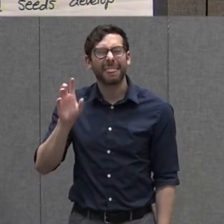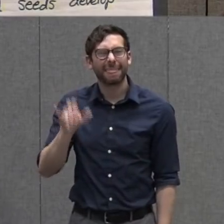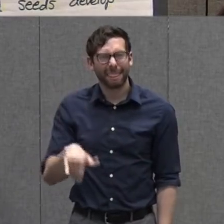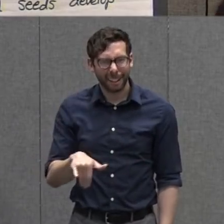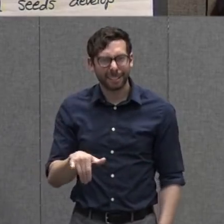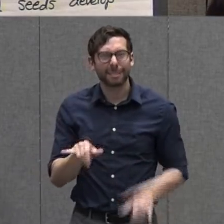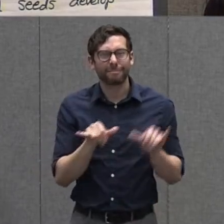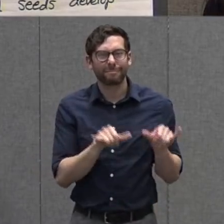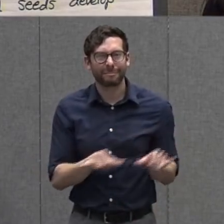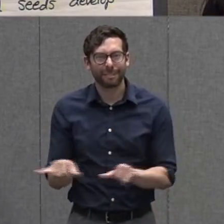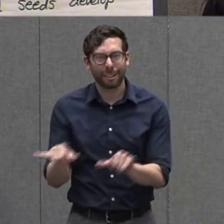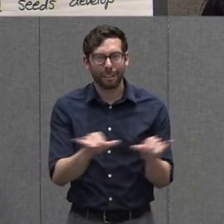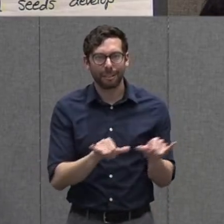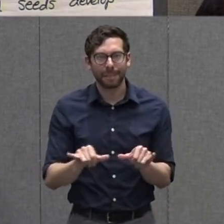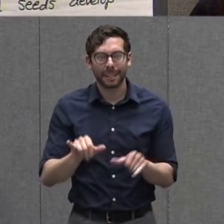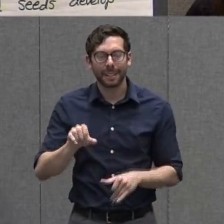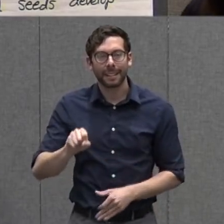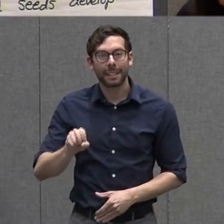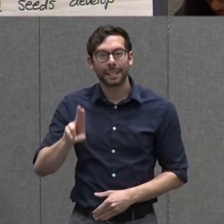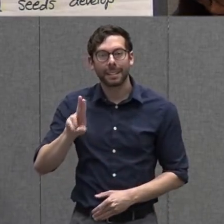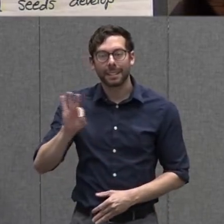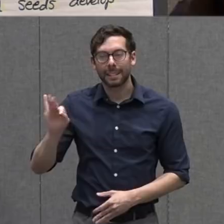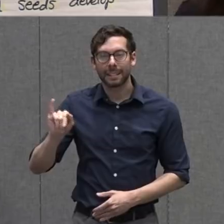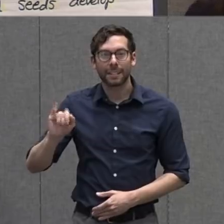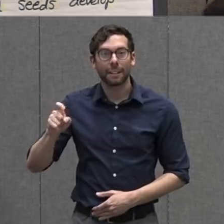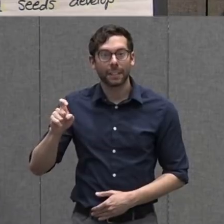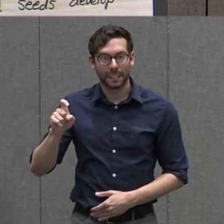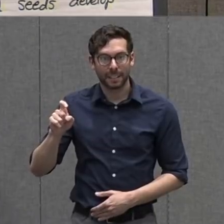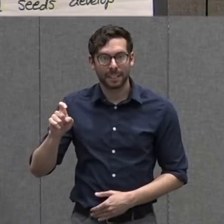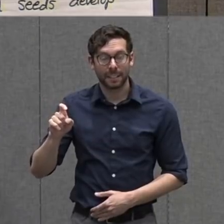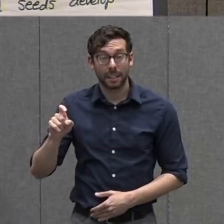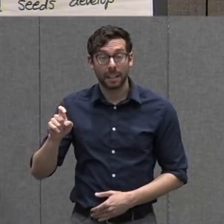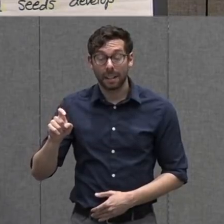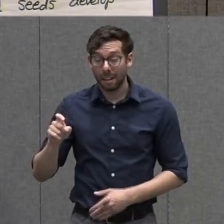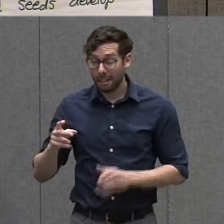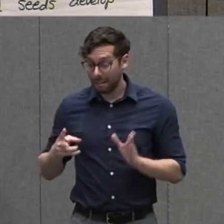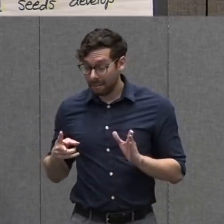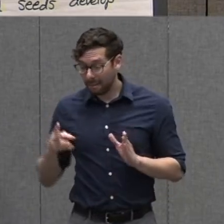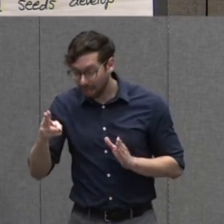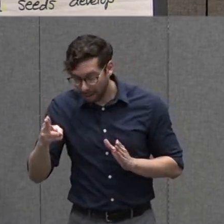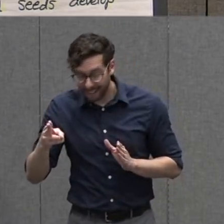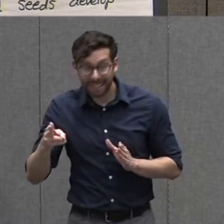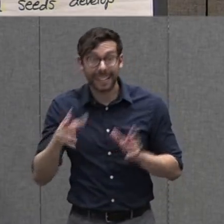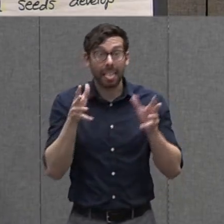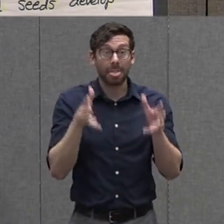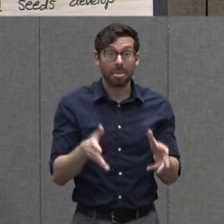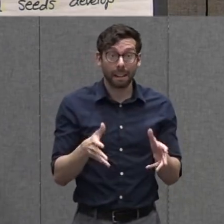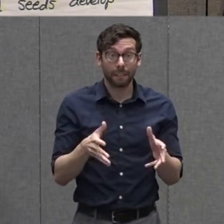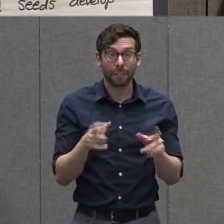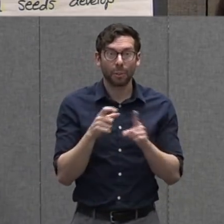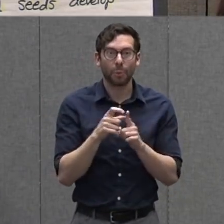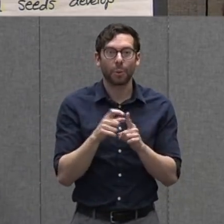And then I have just a word left over which is need, which I think is exciting. So I'm gonna add this to our suffixes,